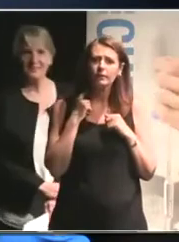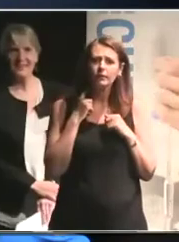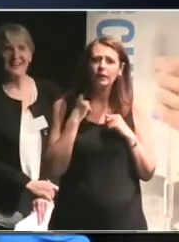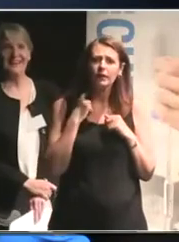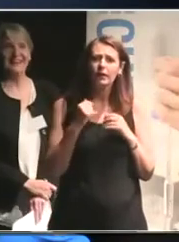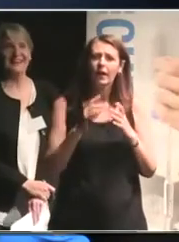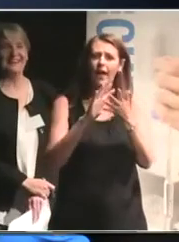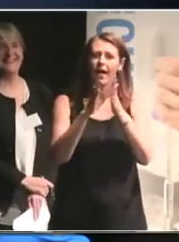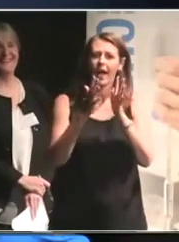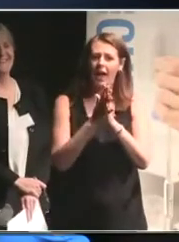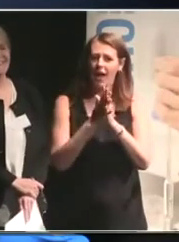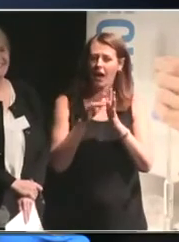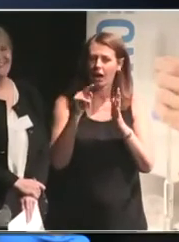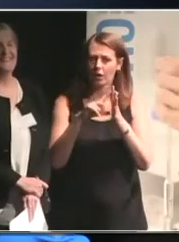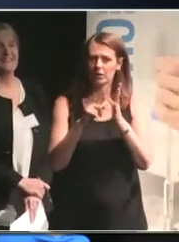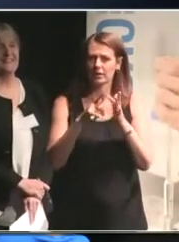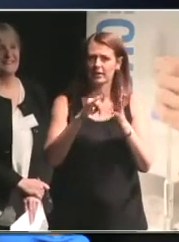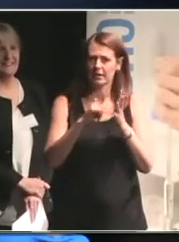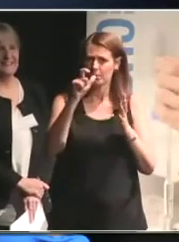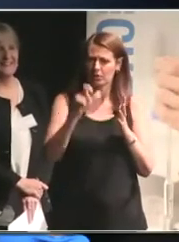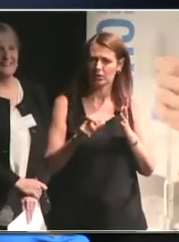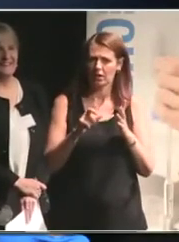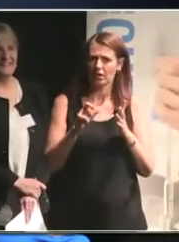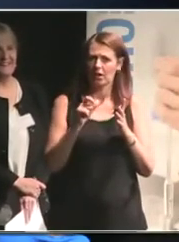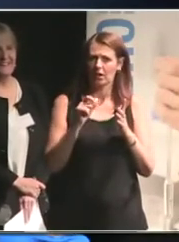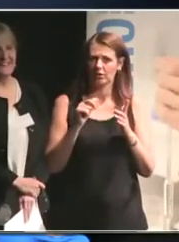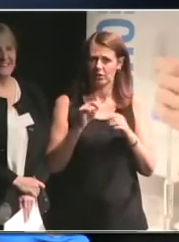How does the average punter avoid being fooled by brands green washing their products?